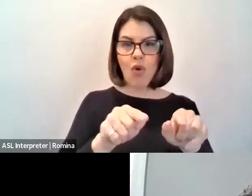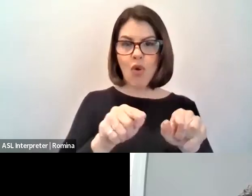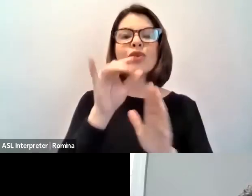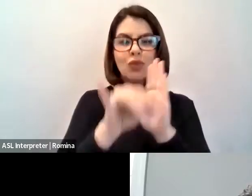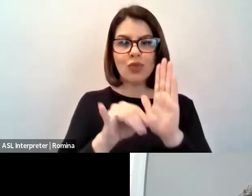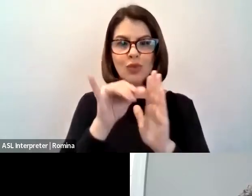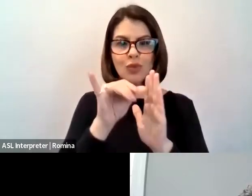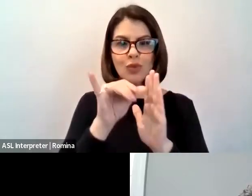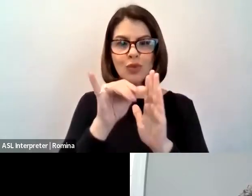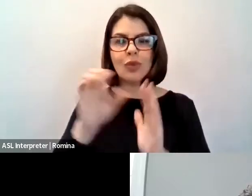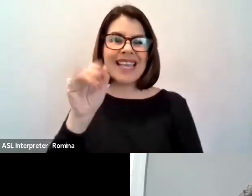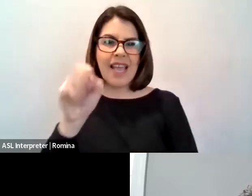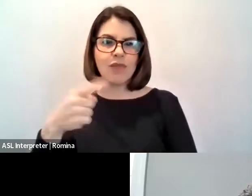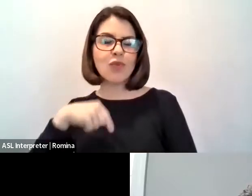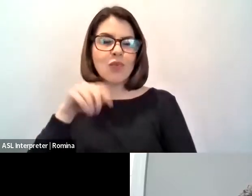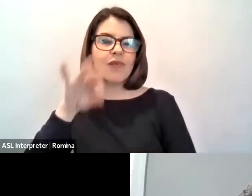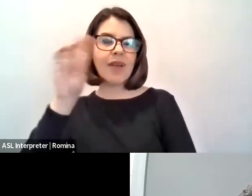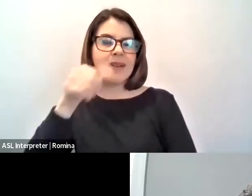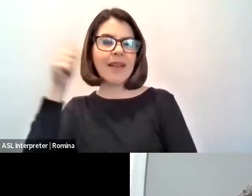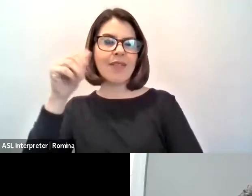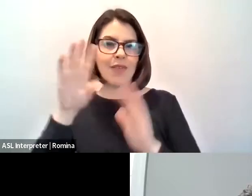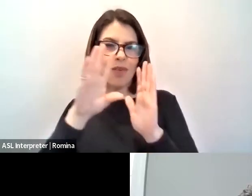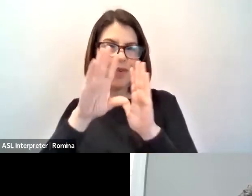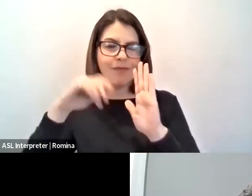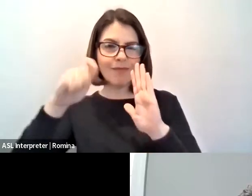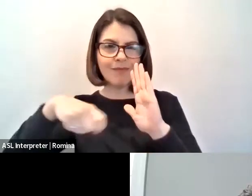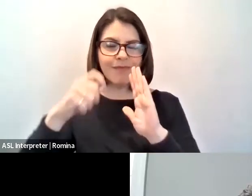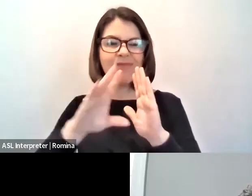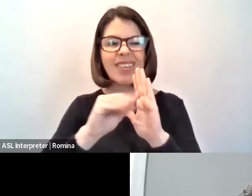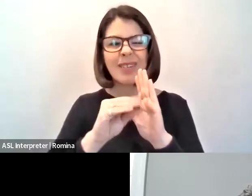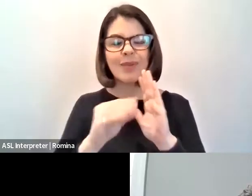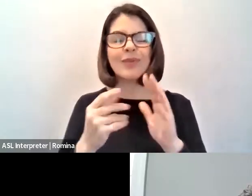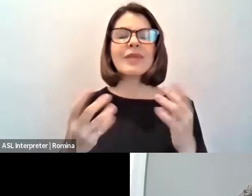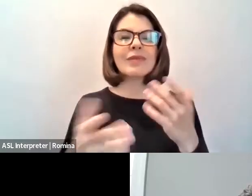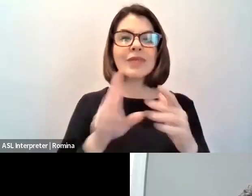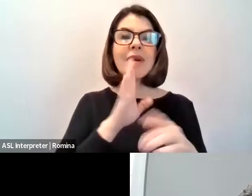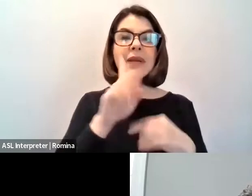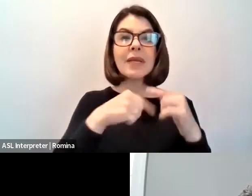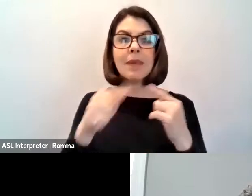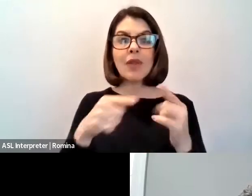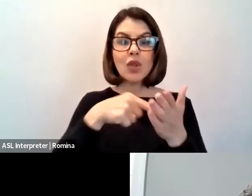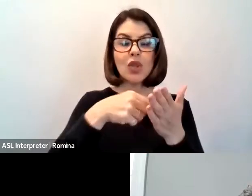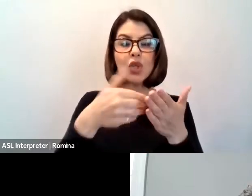where you will find other videos covering the new payment structure. As a reminder to everyone watching,